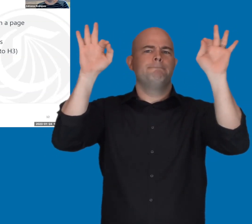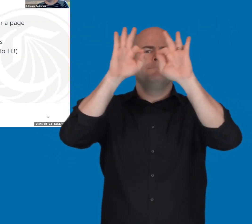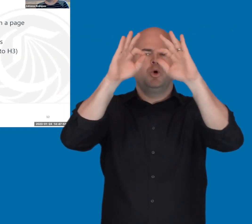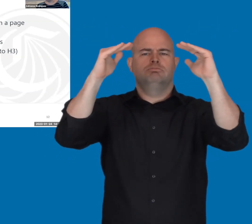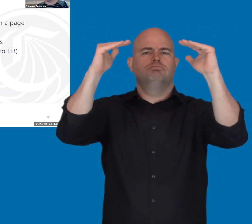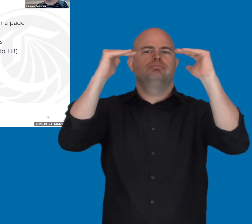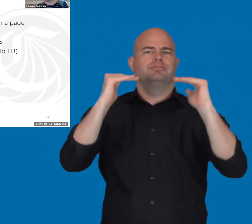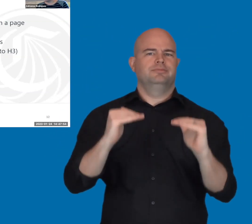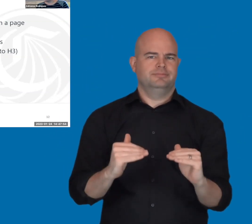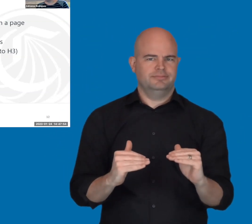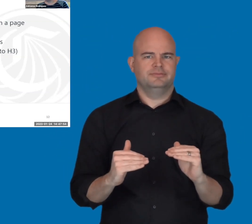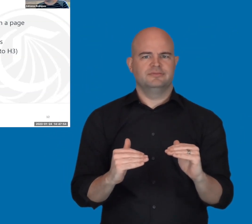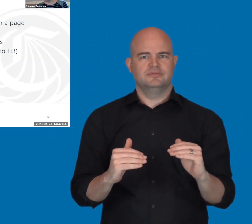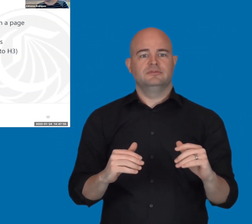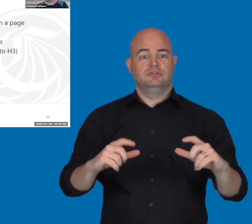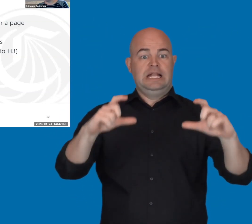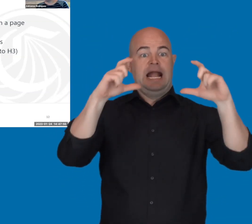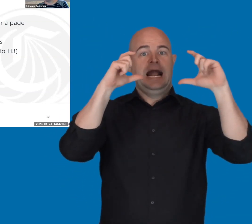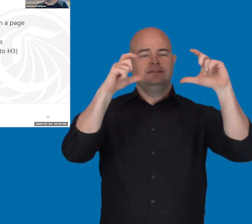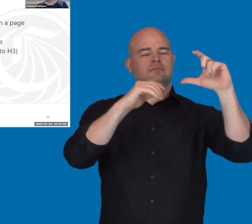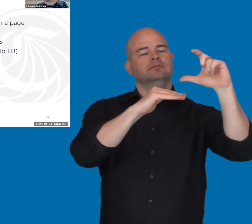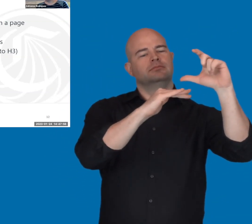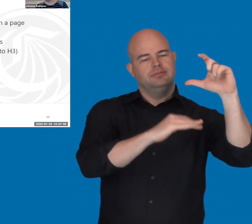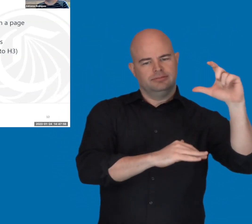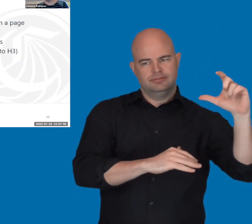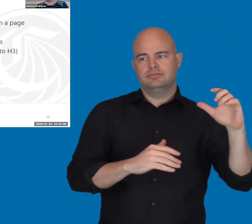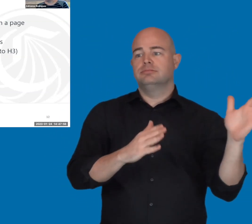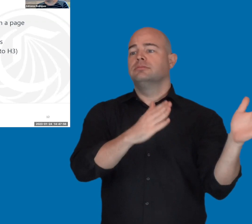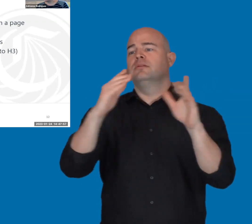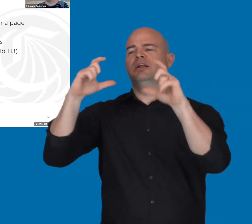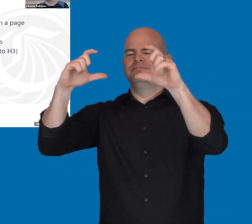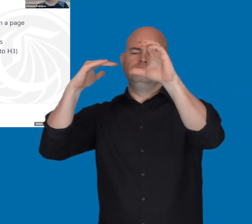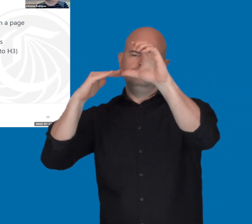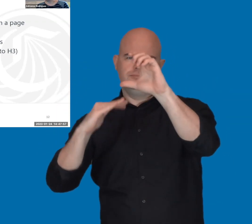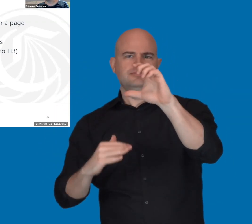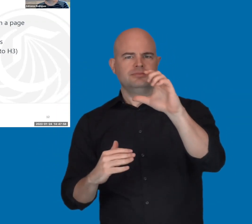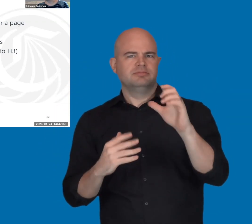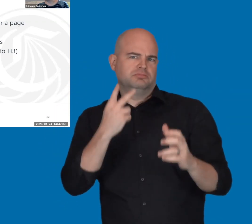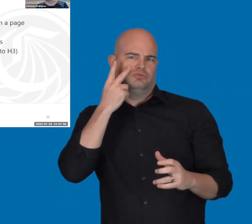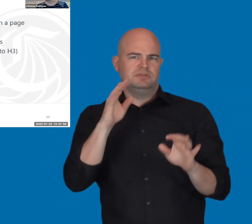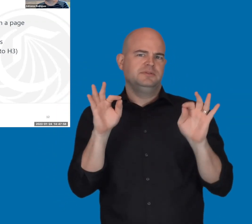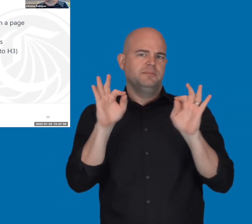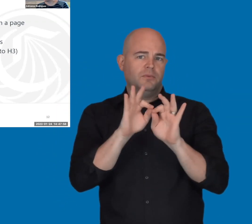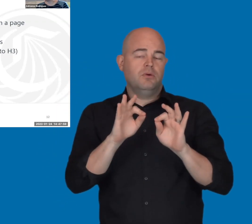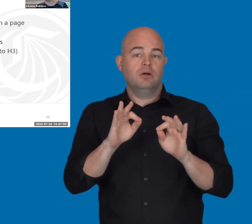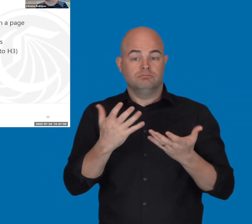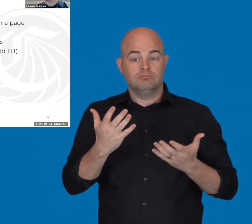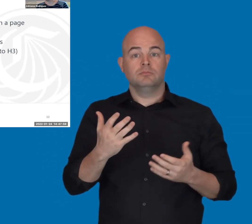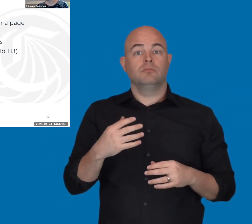They delineate topics and their relative importance. Screen reader can use headings to skip